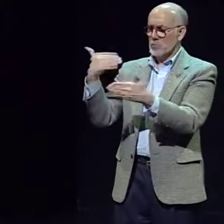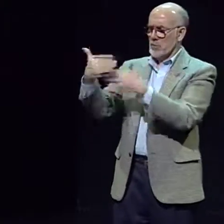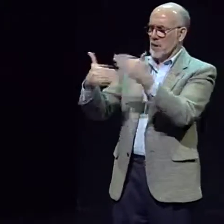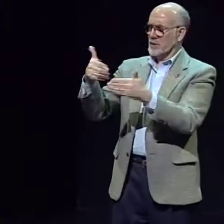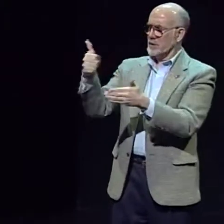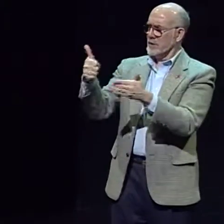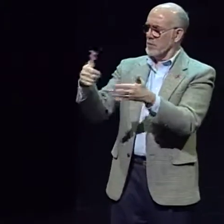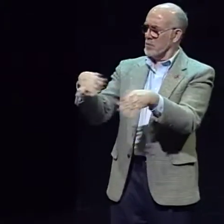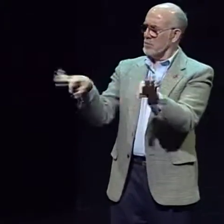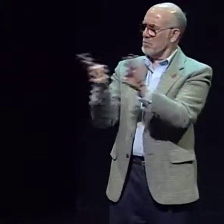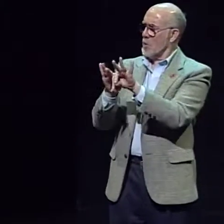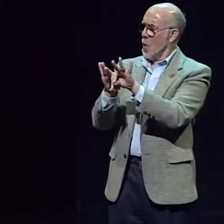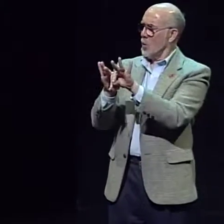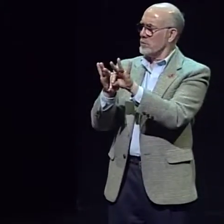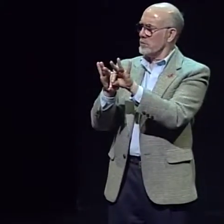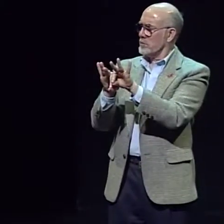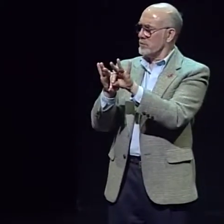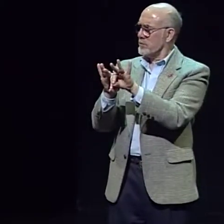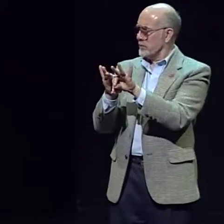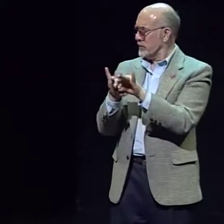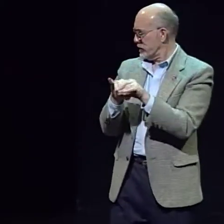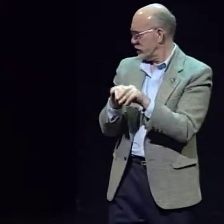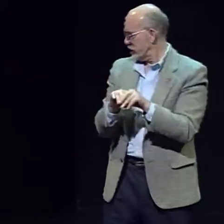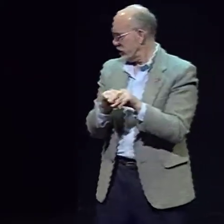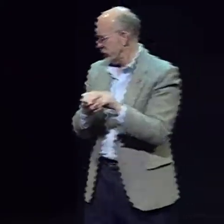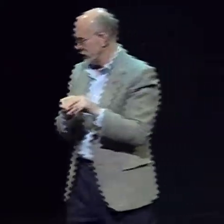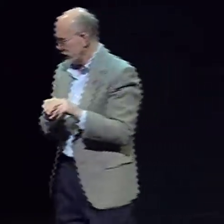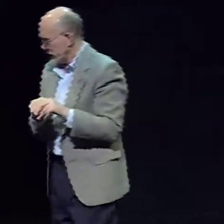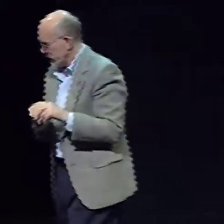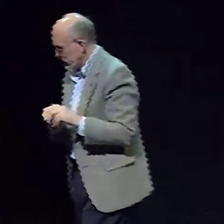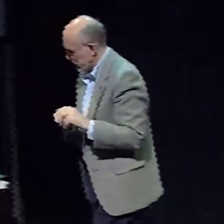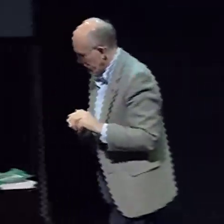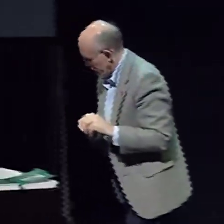THE CONCEPT OF HOW IMPORTANT THE PROCESS IS.